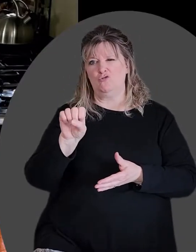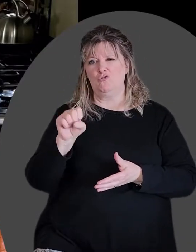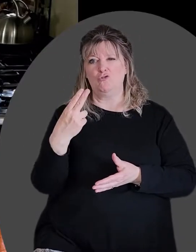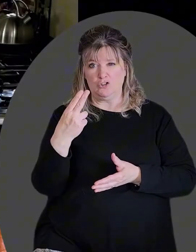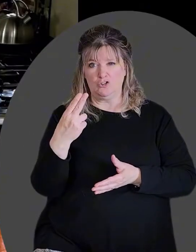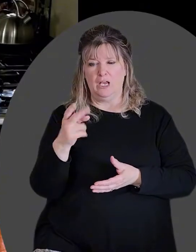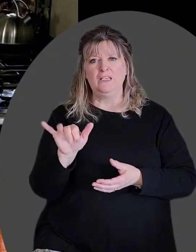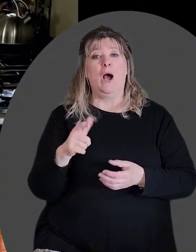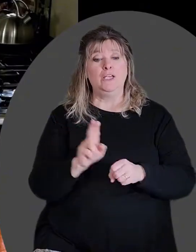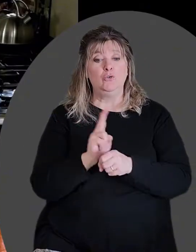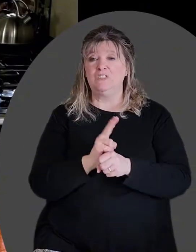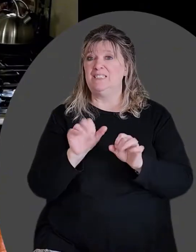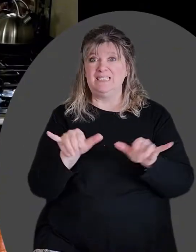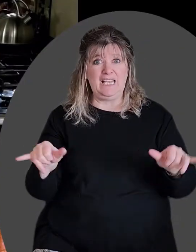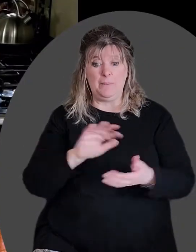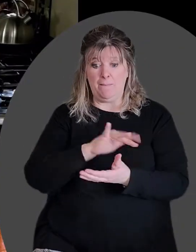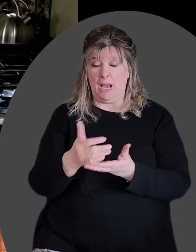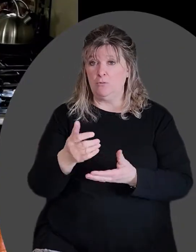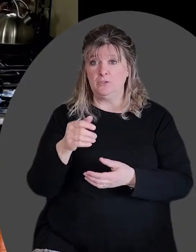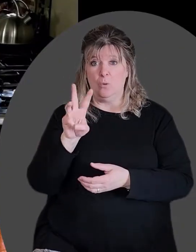I used 50 walnuts there were 50 in here